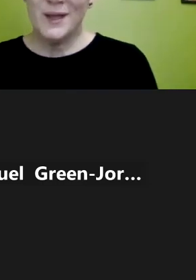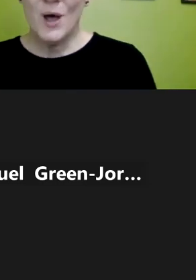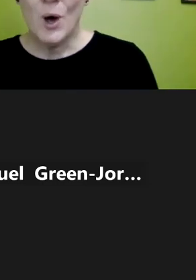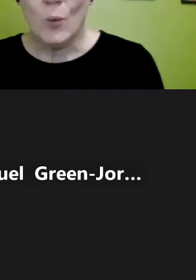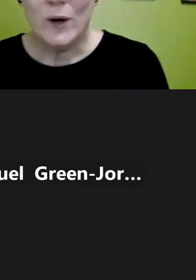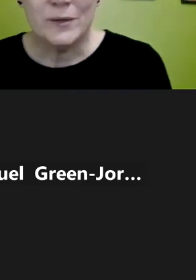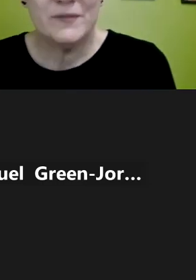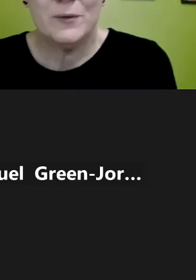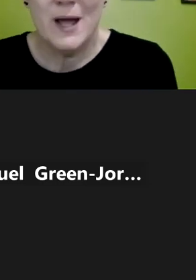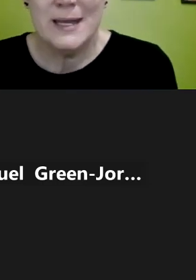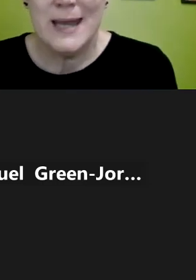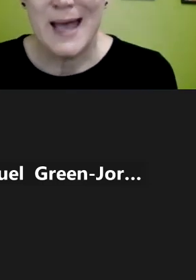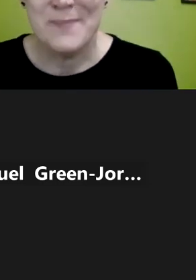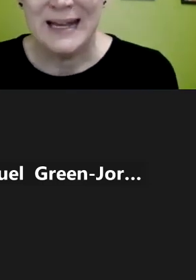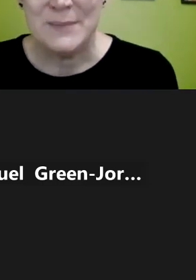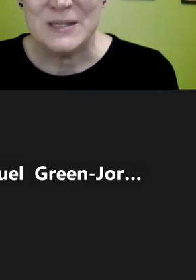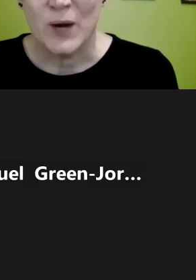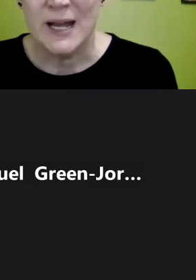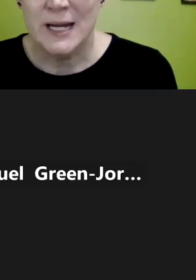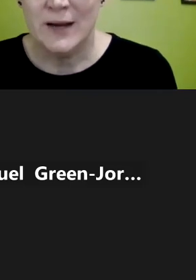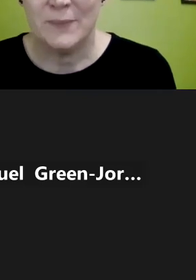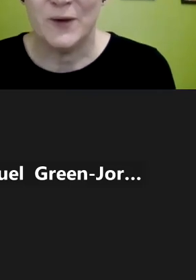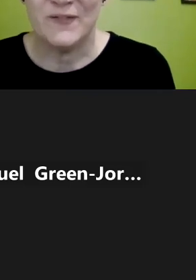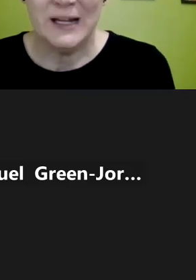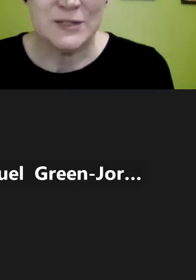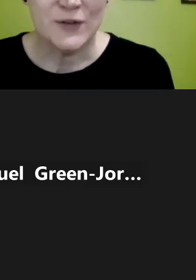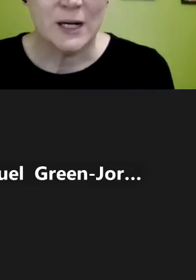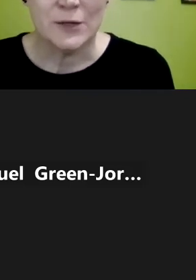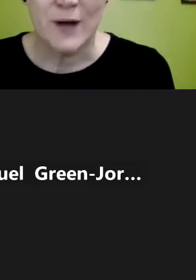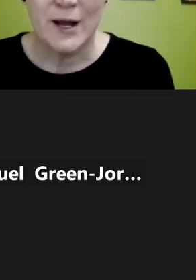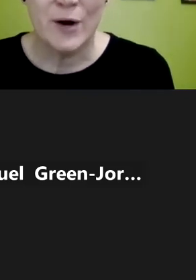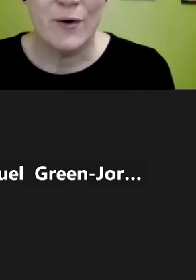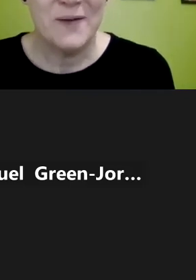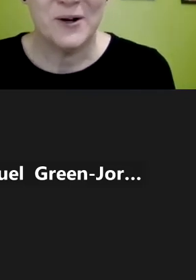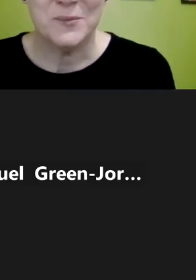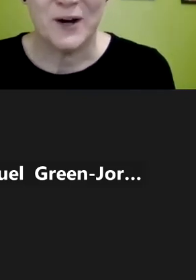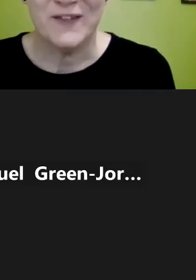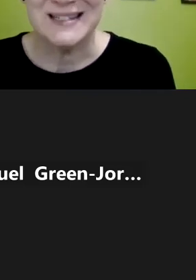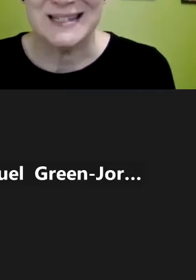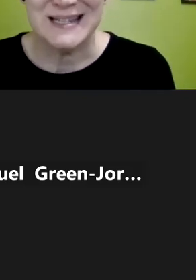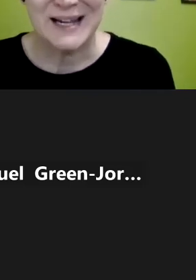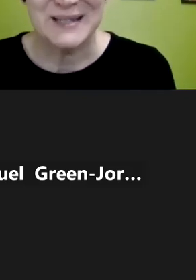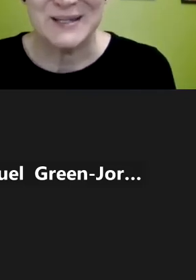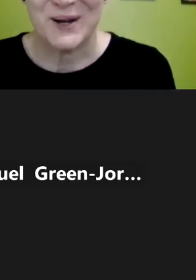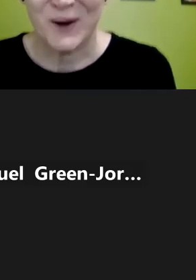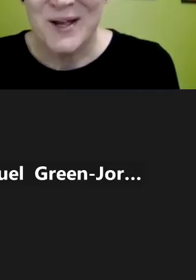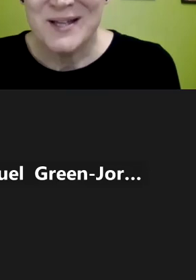Welcome everyone, my name is Brandy. I'm with Violence Free Colorado. Welcome to our Facts and Snacks.